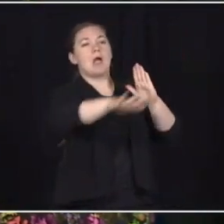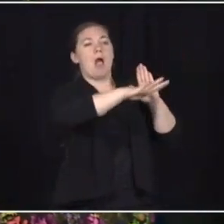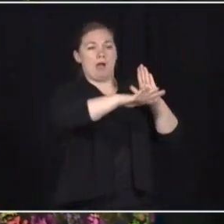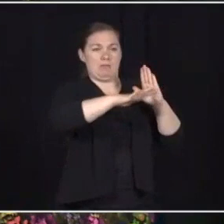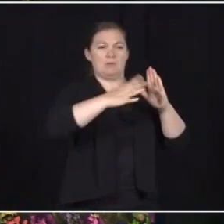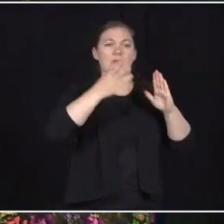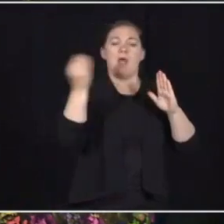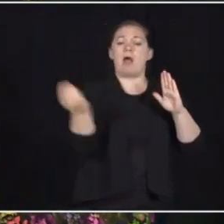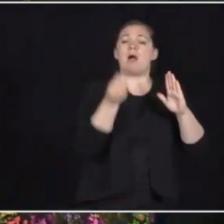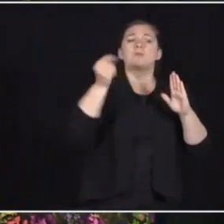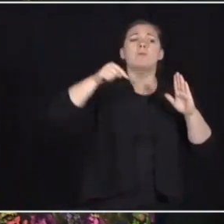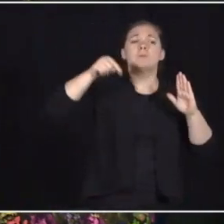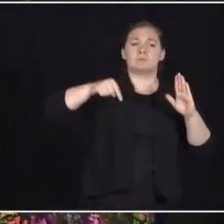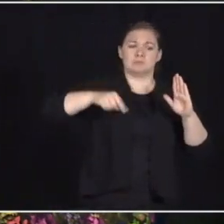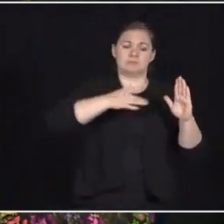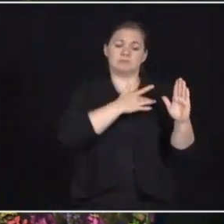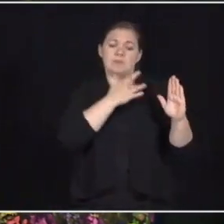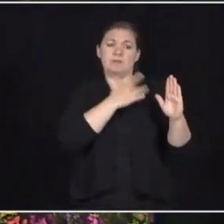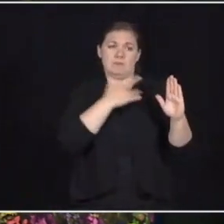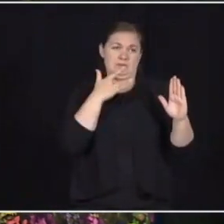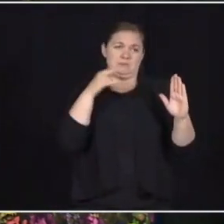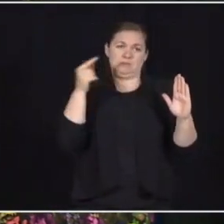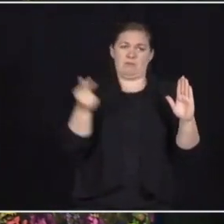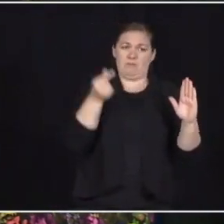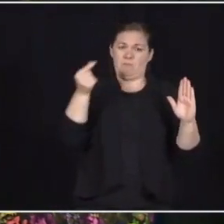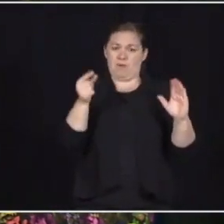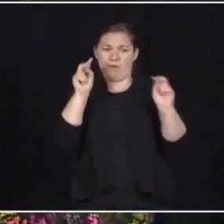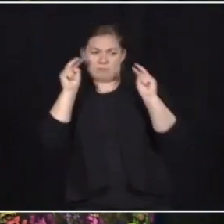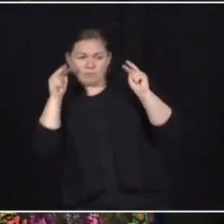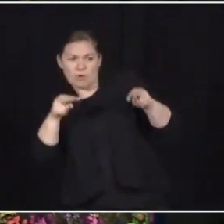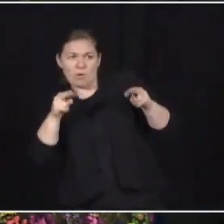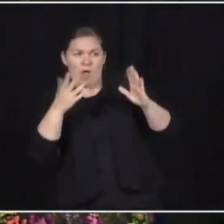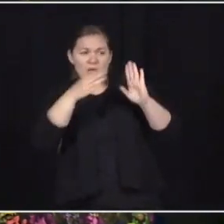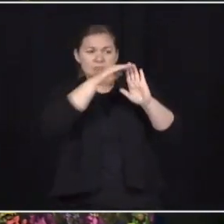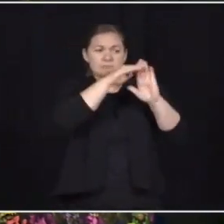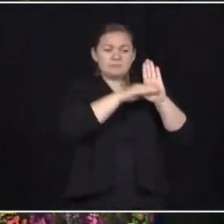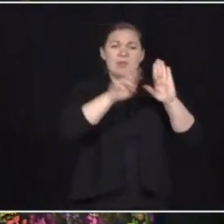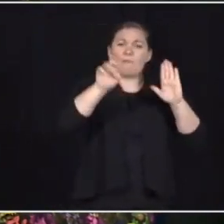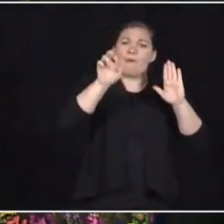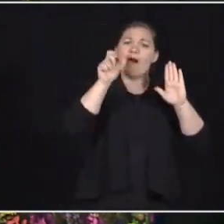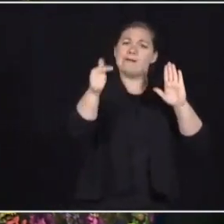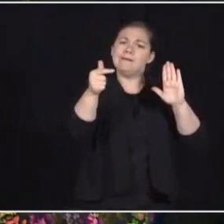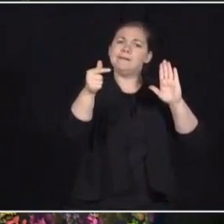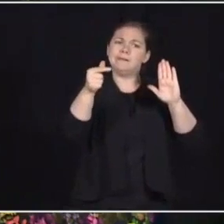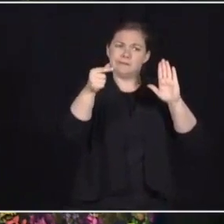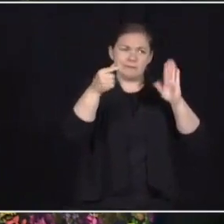So we are going to work closely with this medicine apologies. And make no mistake about it, the province plays